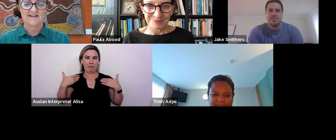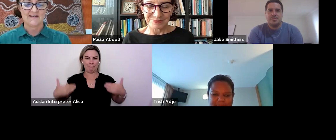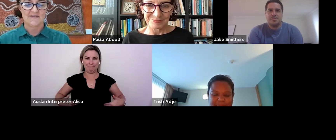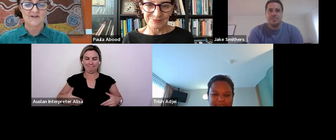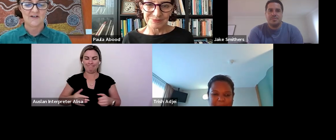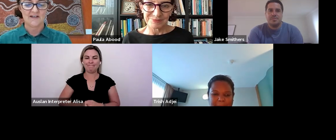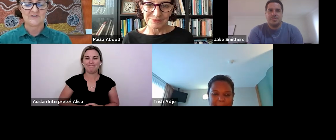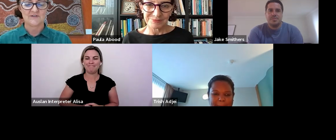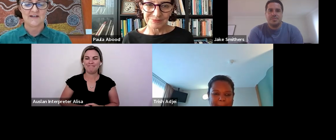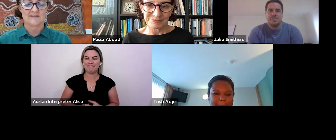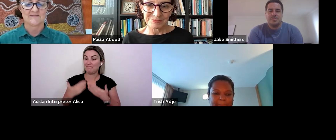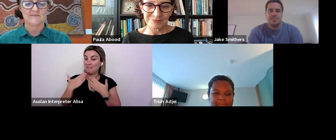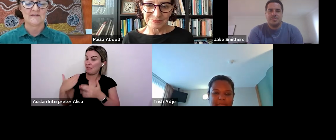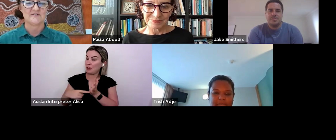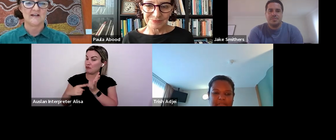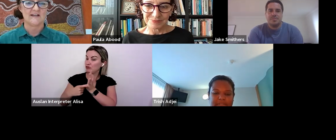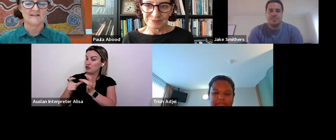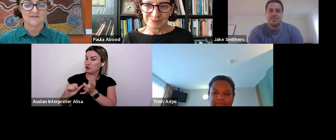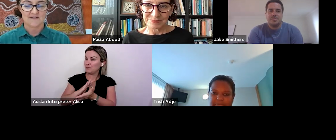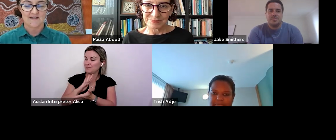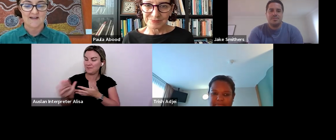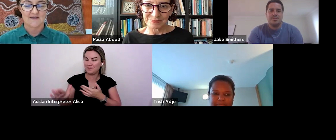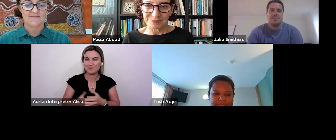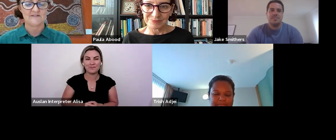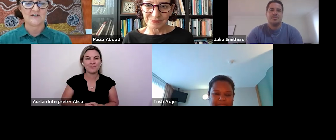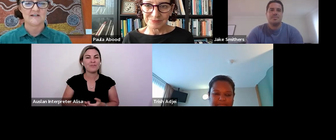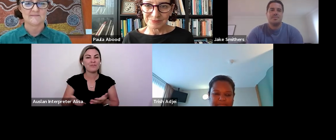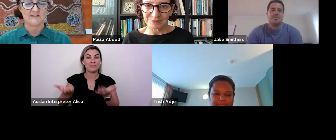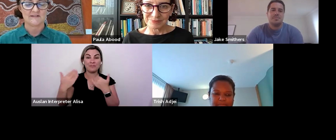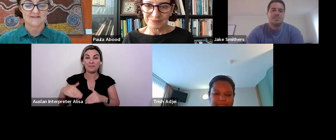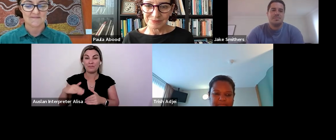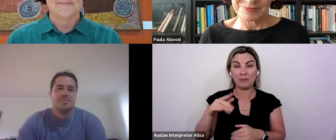Another colleague joining us from the Australia Council today is Jake Smithers.